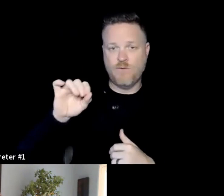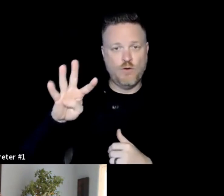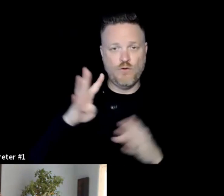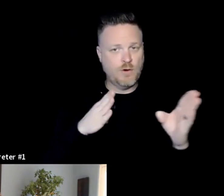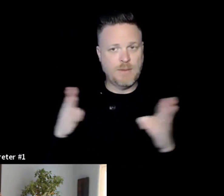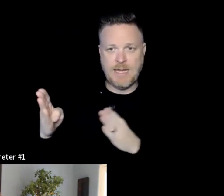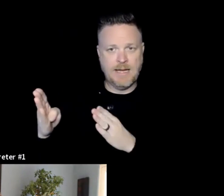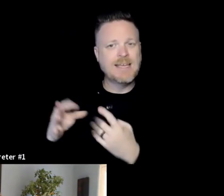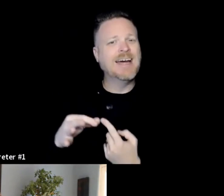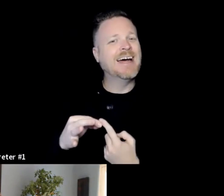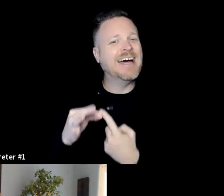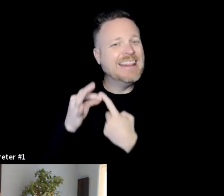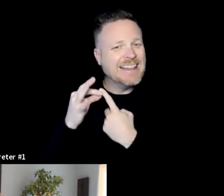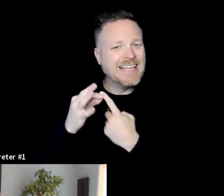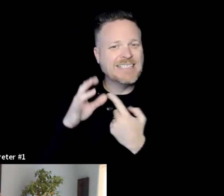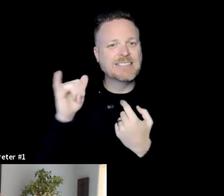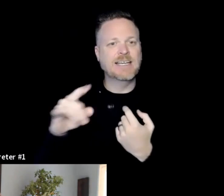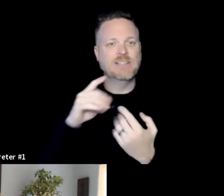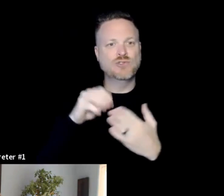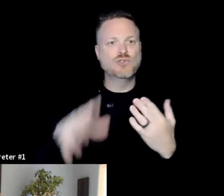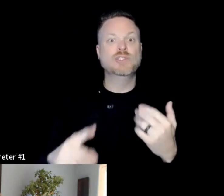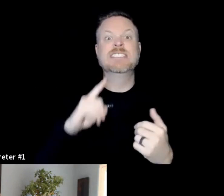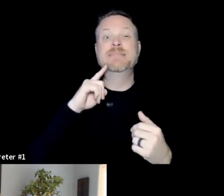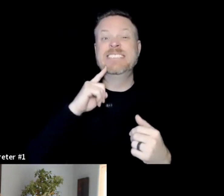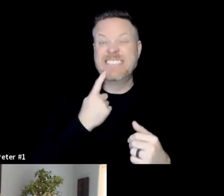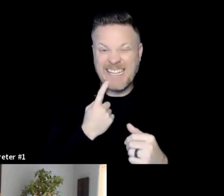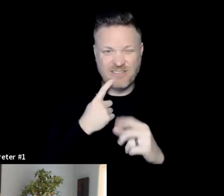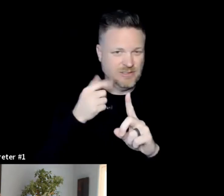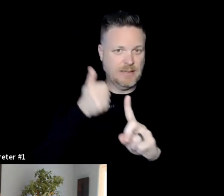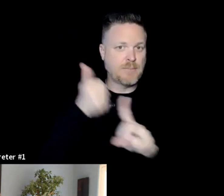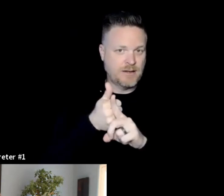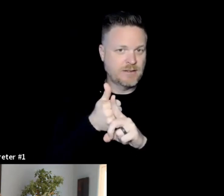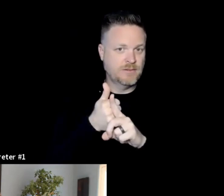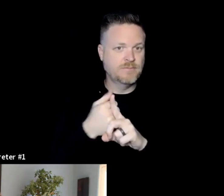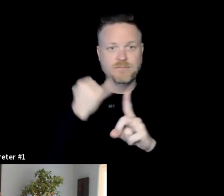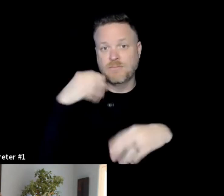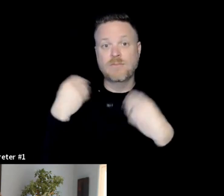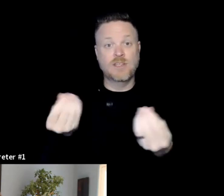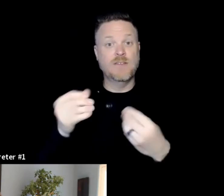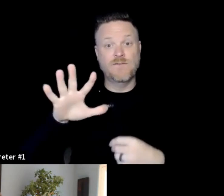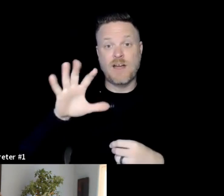Unless a student is substantially impacted. So, giving a student a 504 plan earlier than